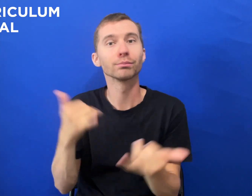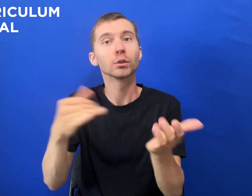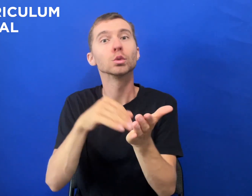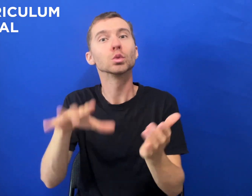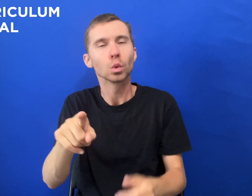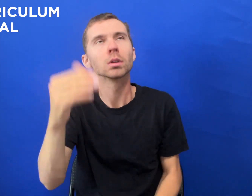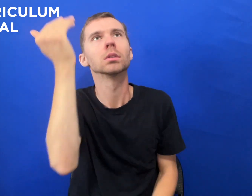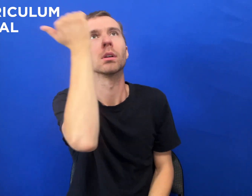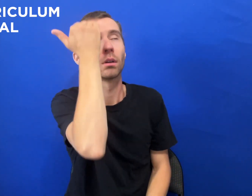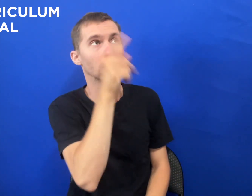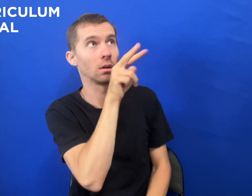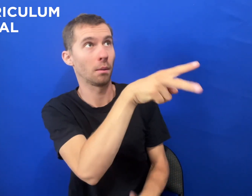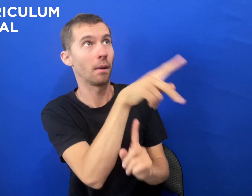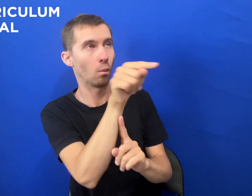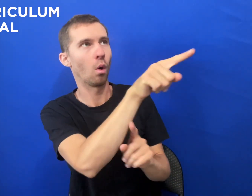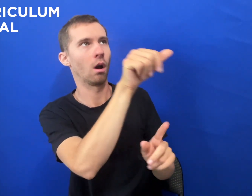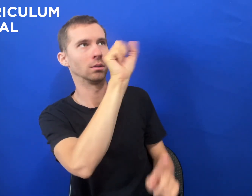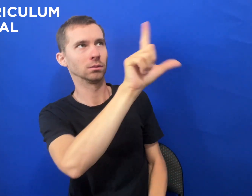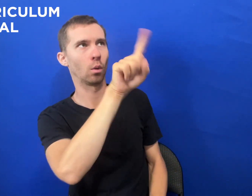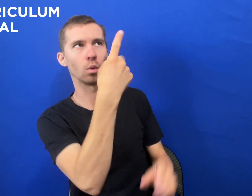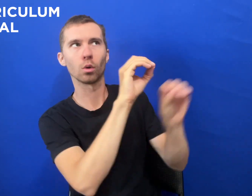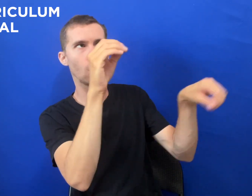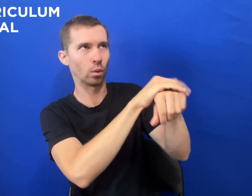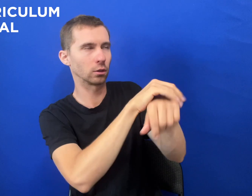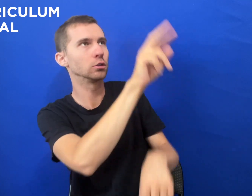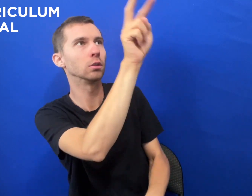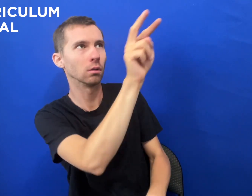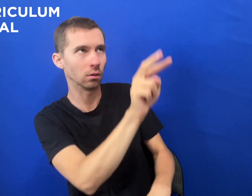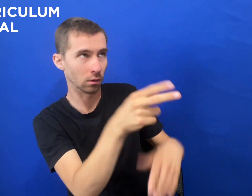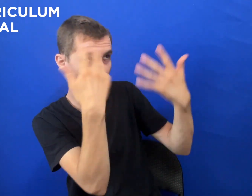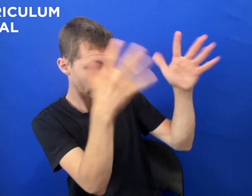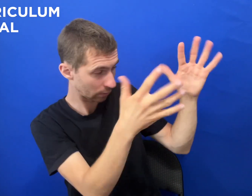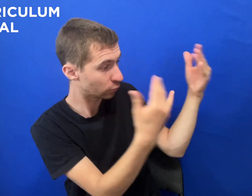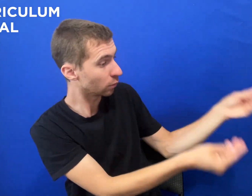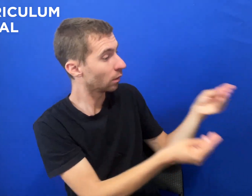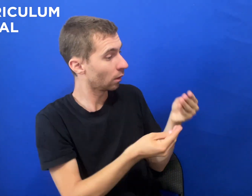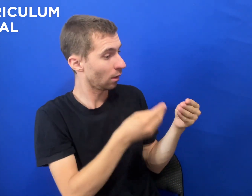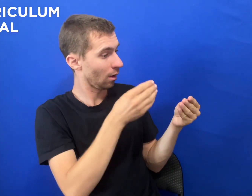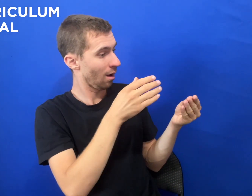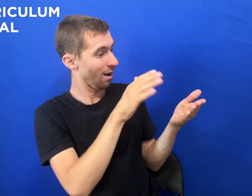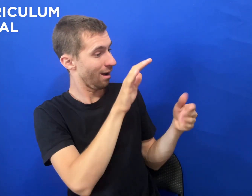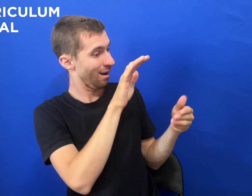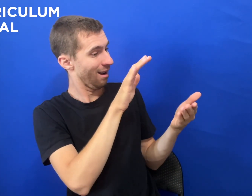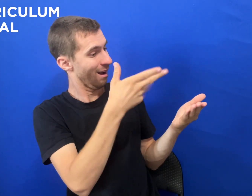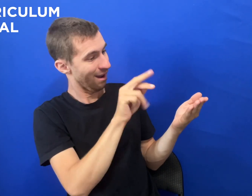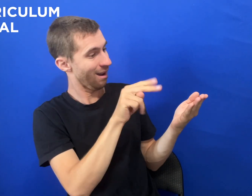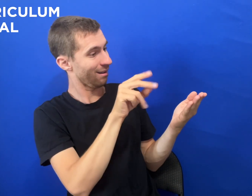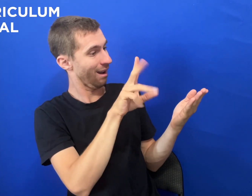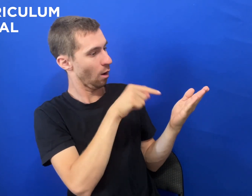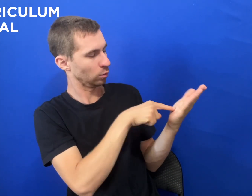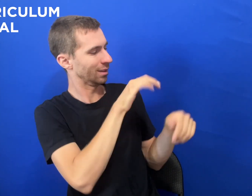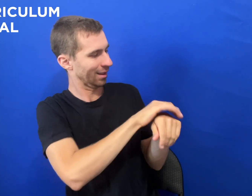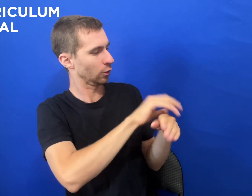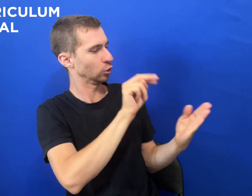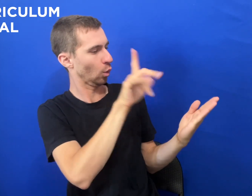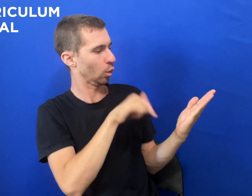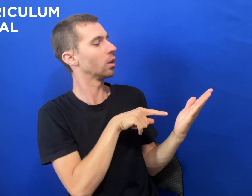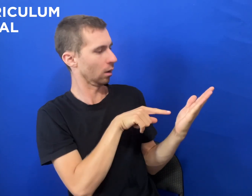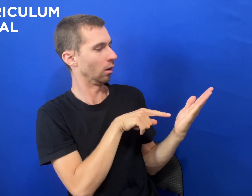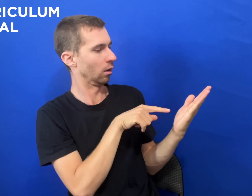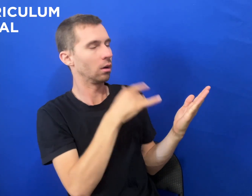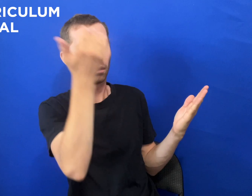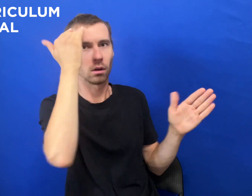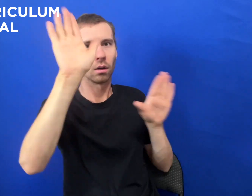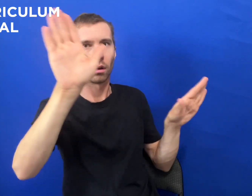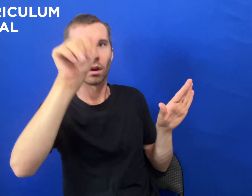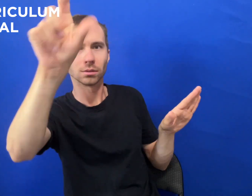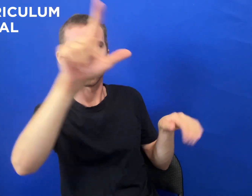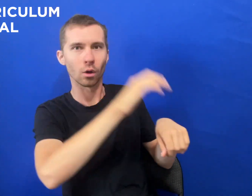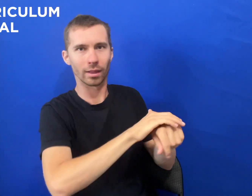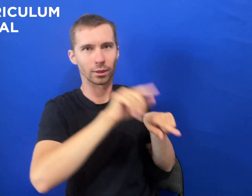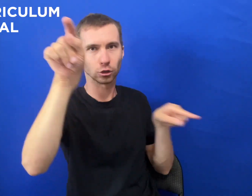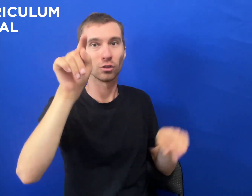So, students would come to realize that all presentation slides are produced only in ASL and that all the handouts are done only in English. They are able to distinguish the language of the curriculum material: presentation slides vs. handouts.